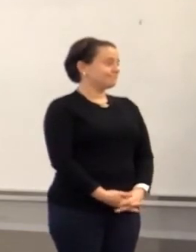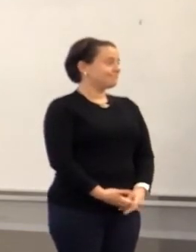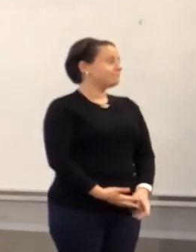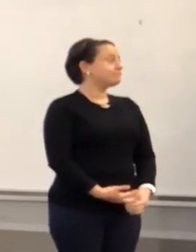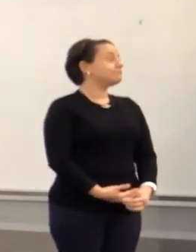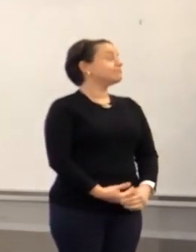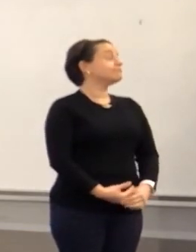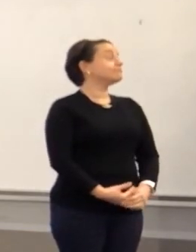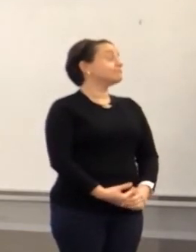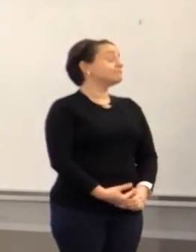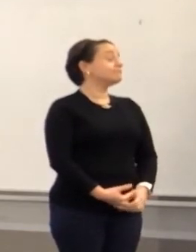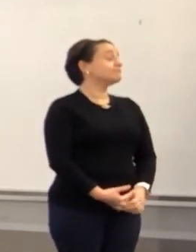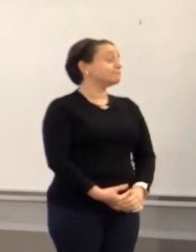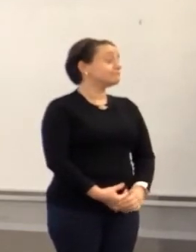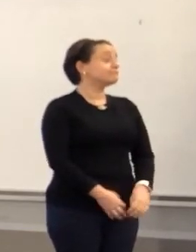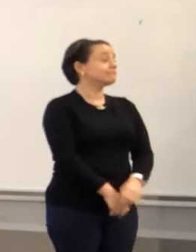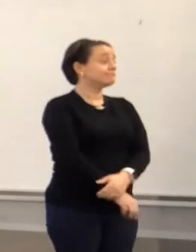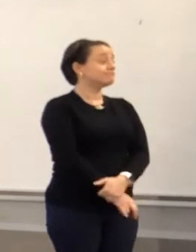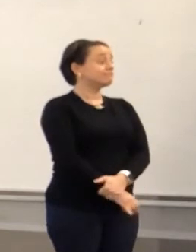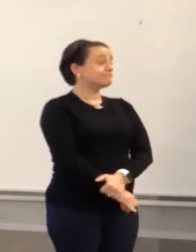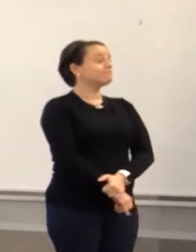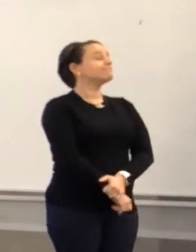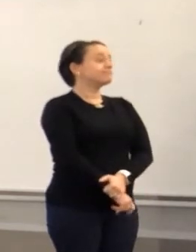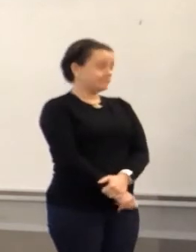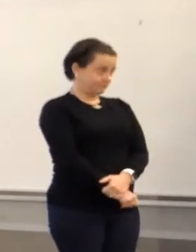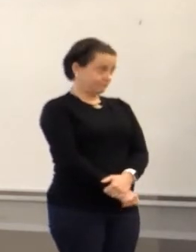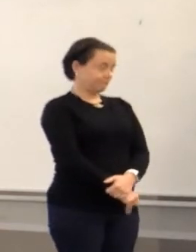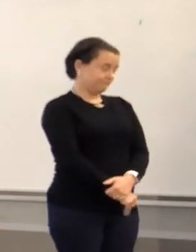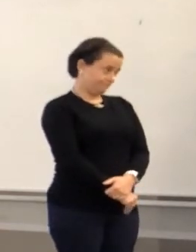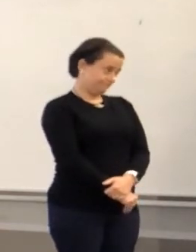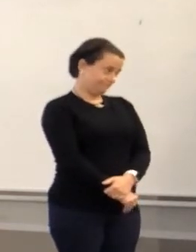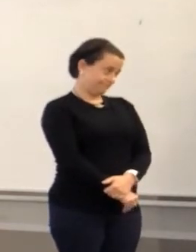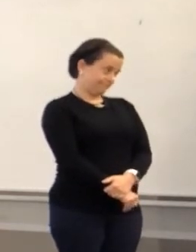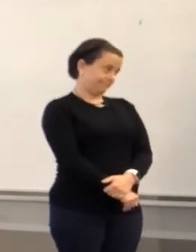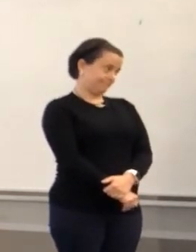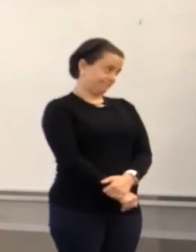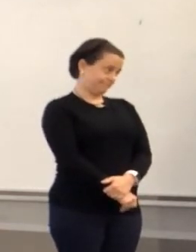(mumbles) I see the efforts there and I thought to myself,